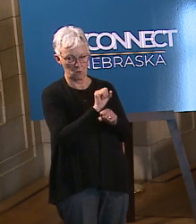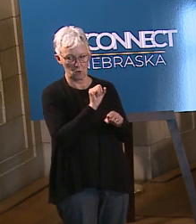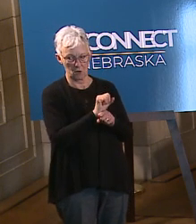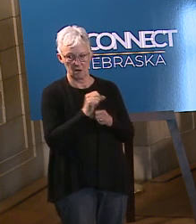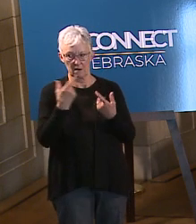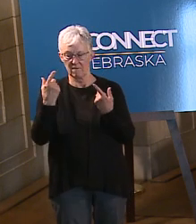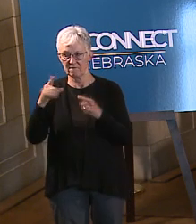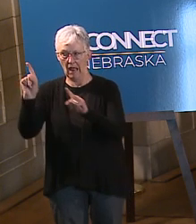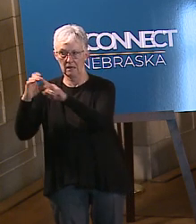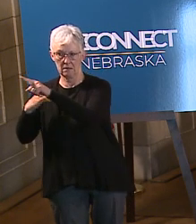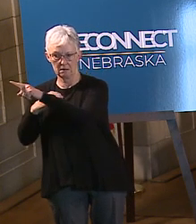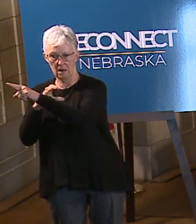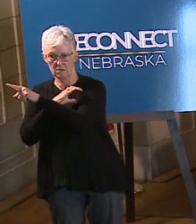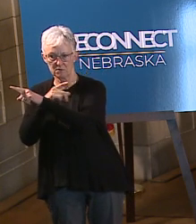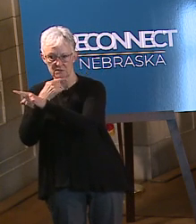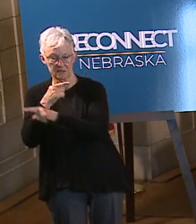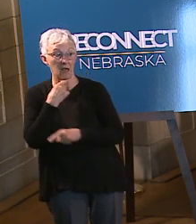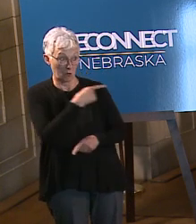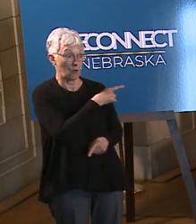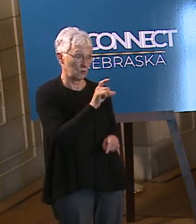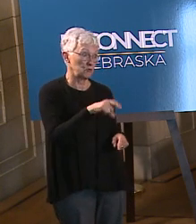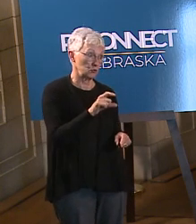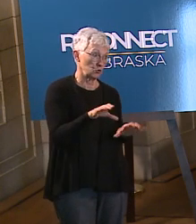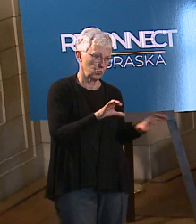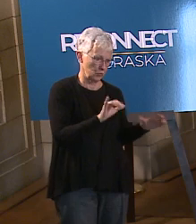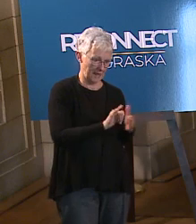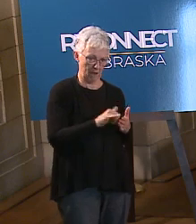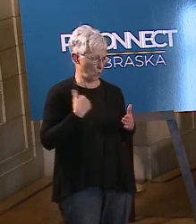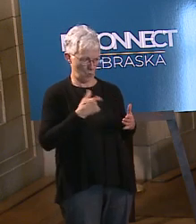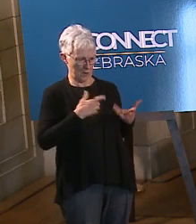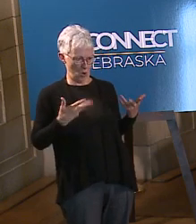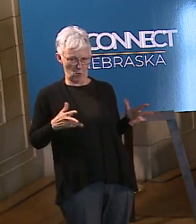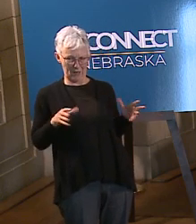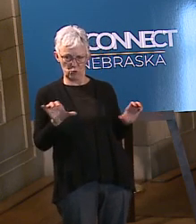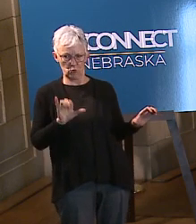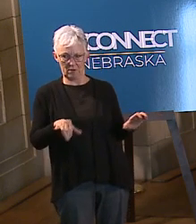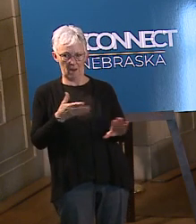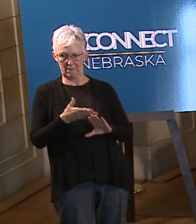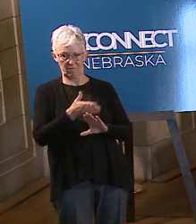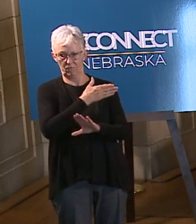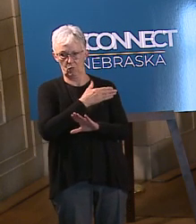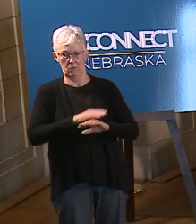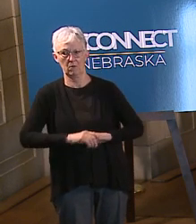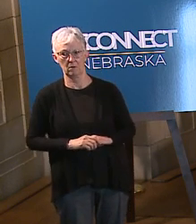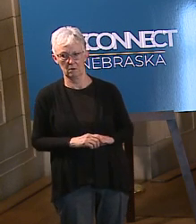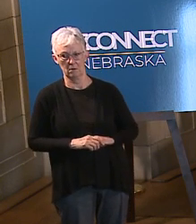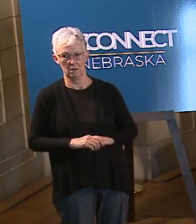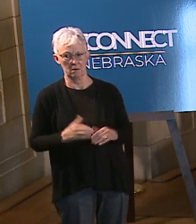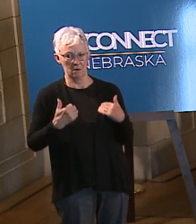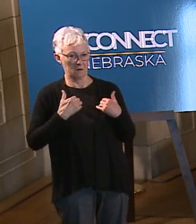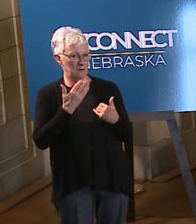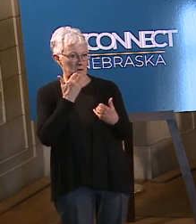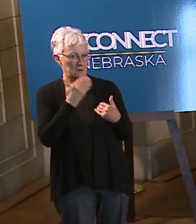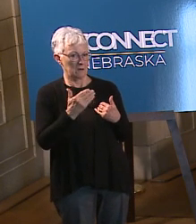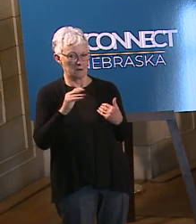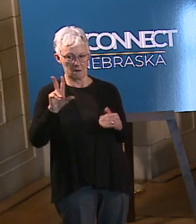WE WERE REQUIRING VERIFICATION FOR OUR P.U.A. CLAIMANTS BEFORE